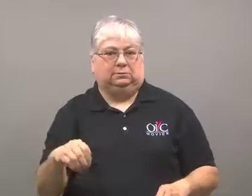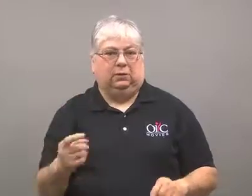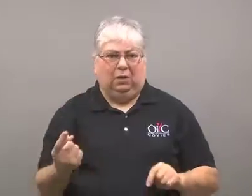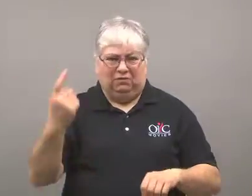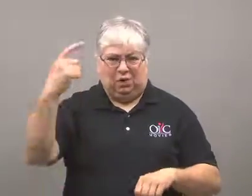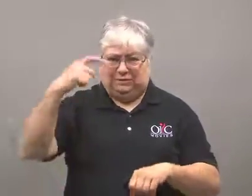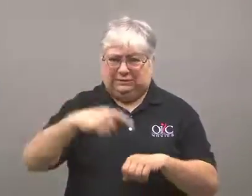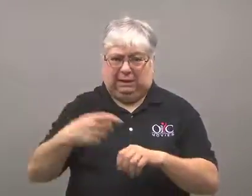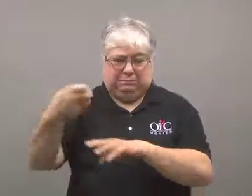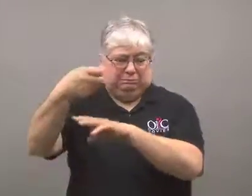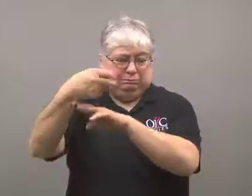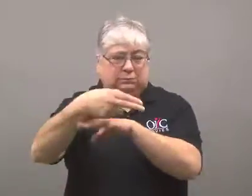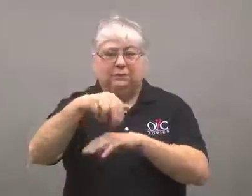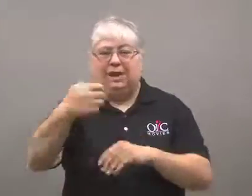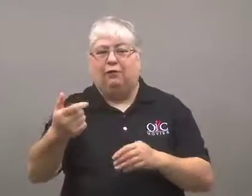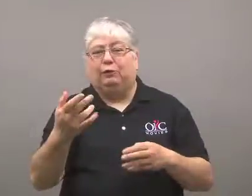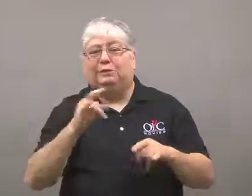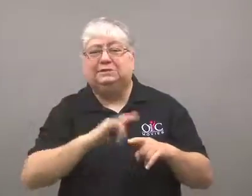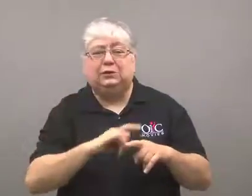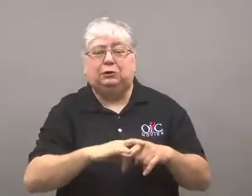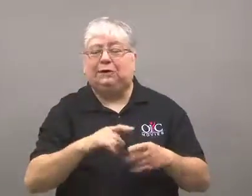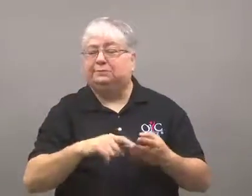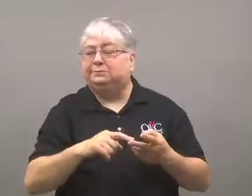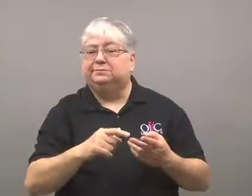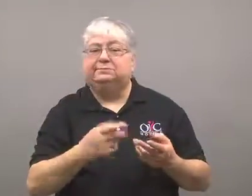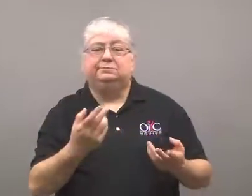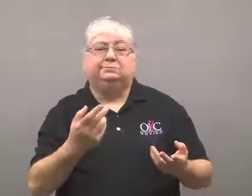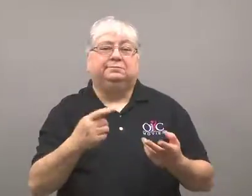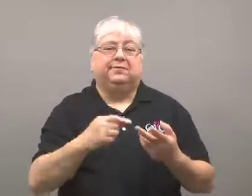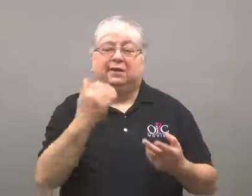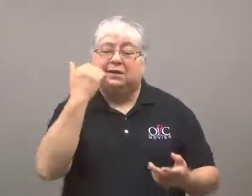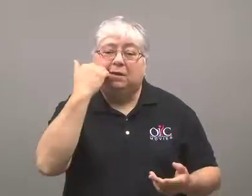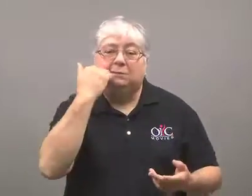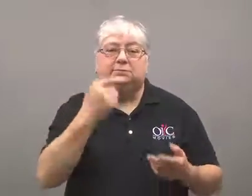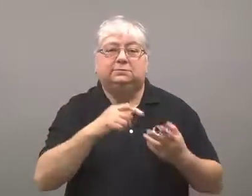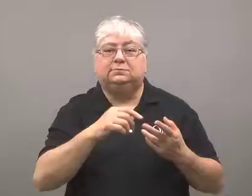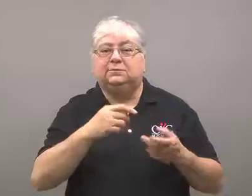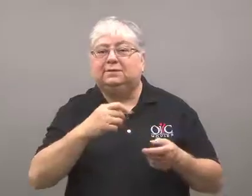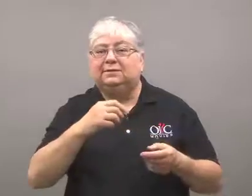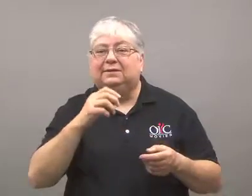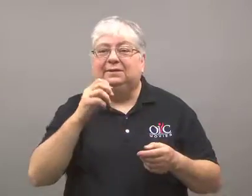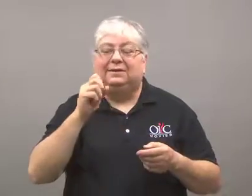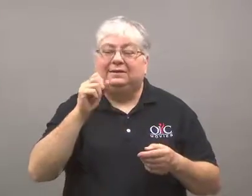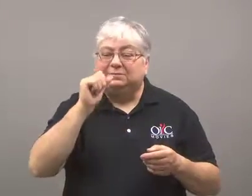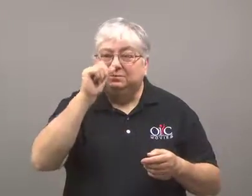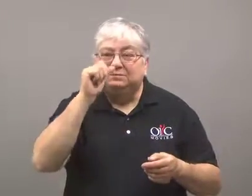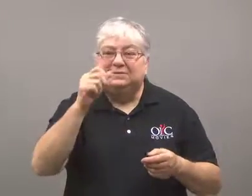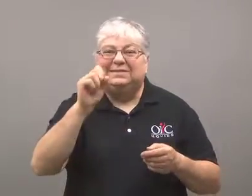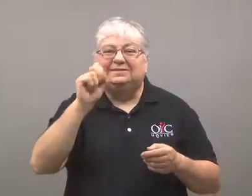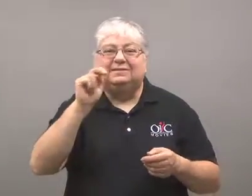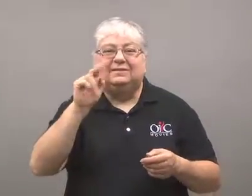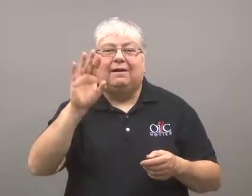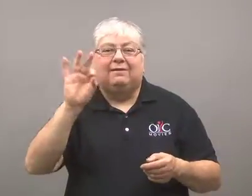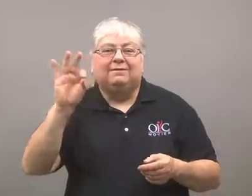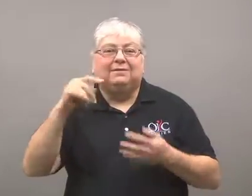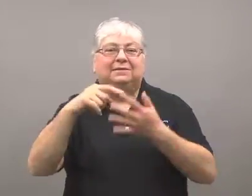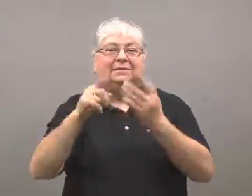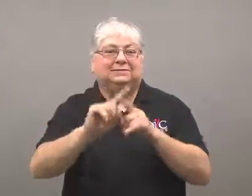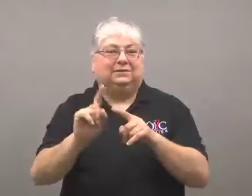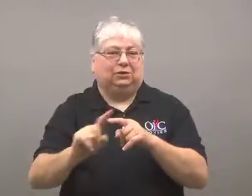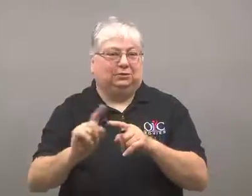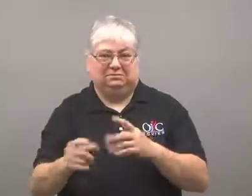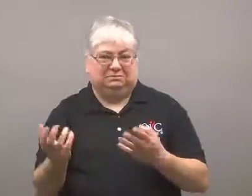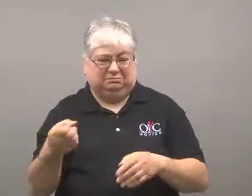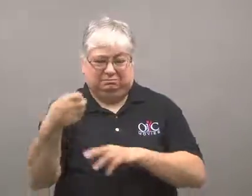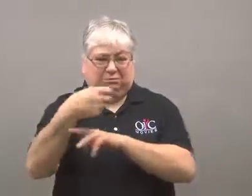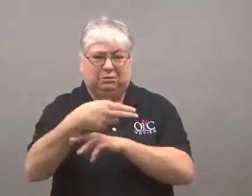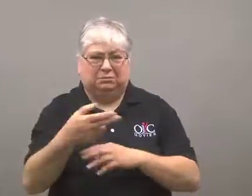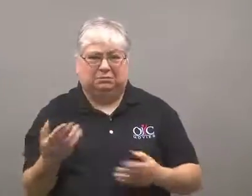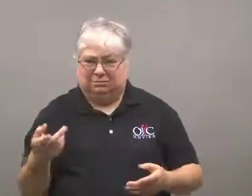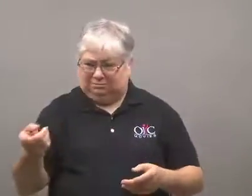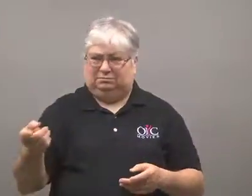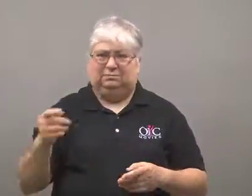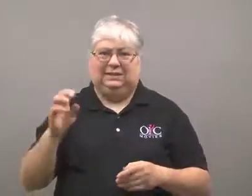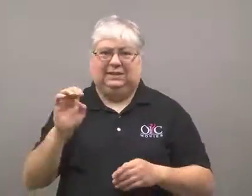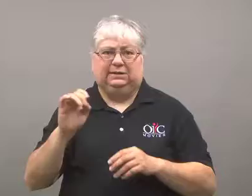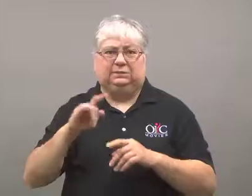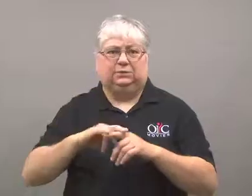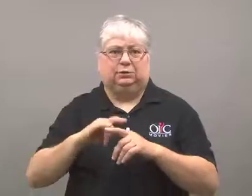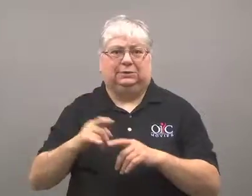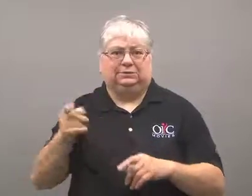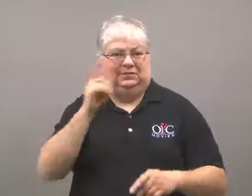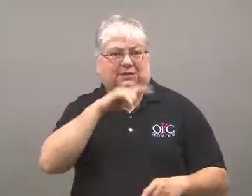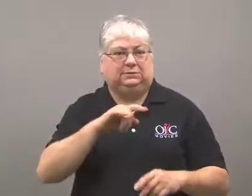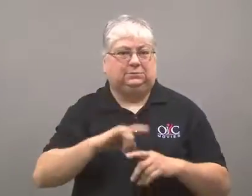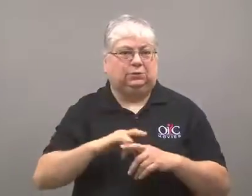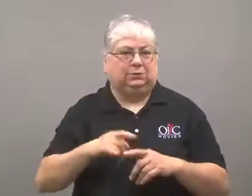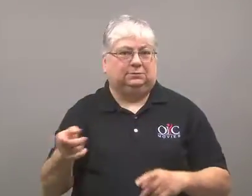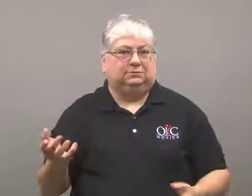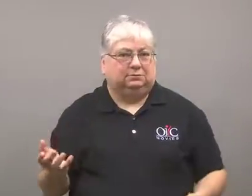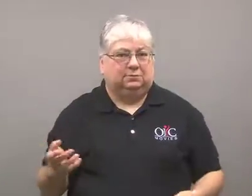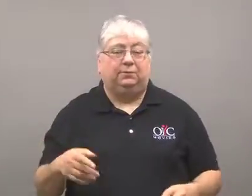It was the first time e-cigarette use outranked all other forms of tobacco use.